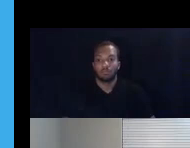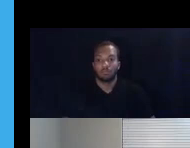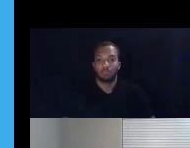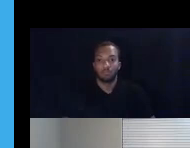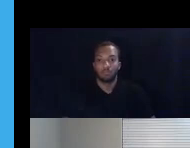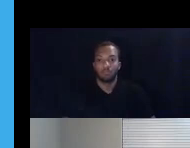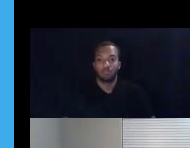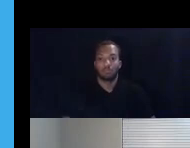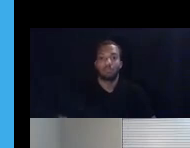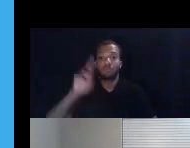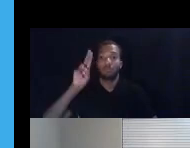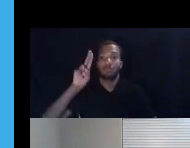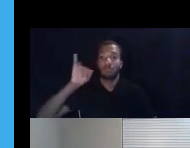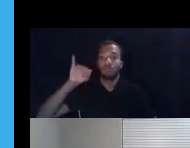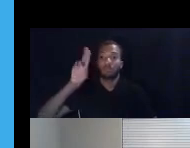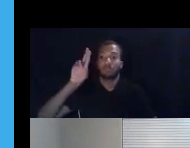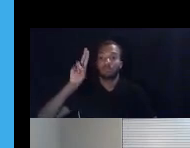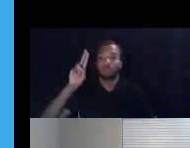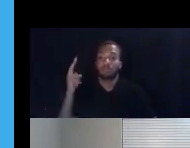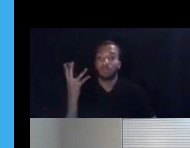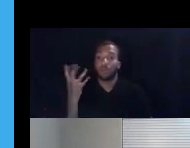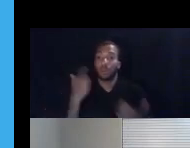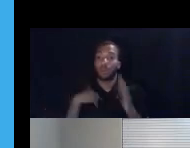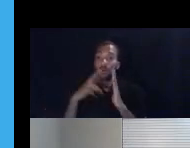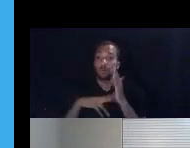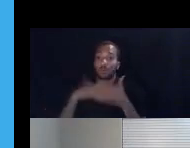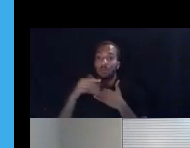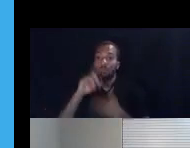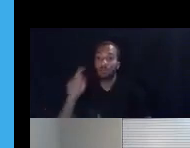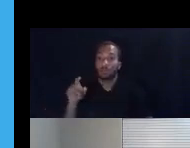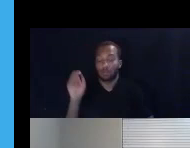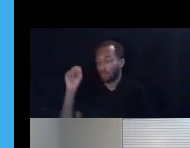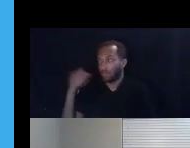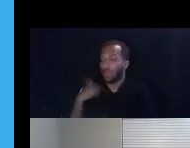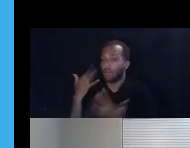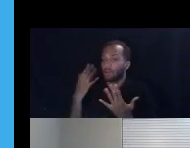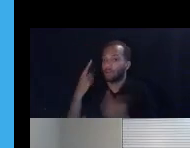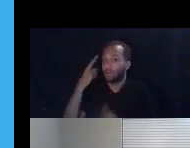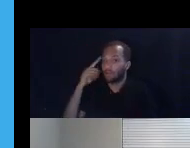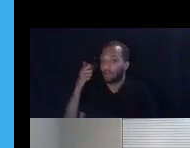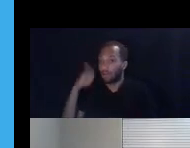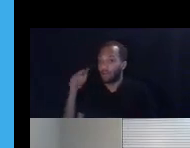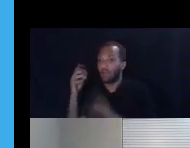[Michael] Uju, do you want me to read the next question? [Uju] Yes. I was just waiting to see if anyone had any other thoughts around that question.